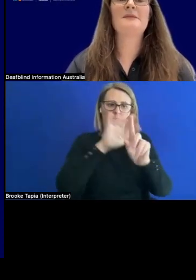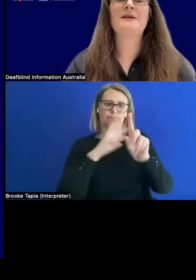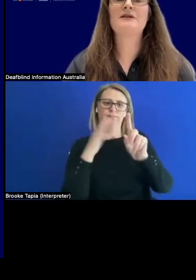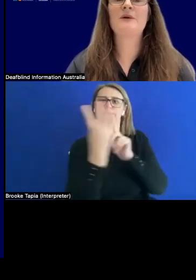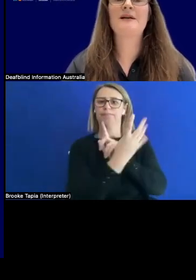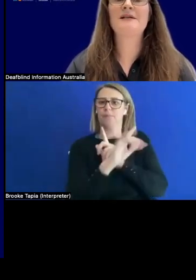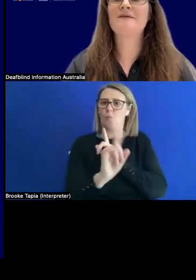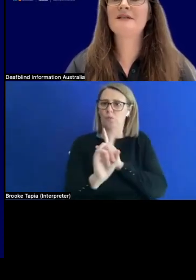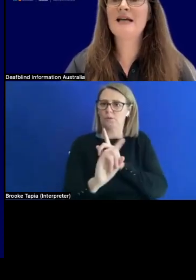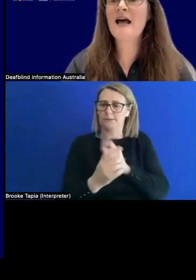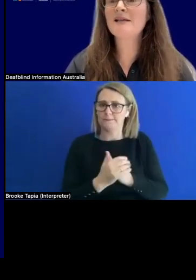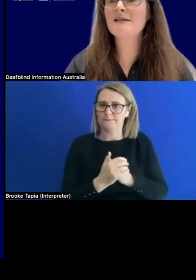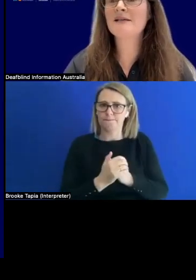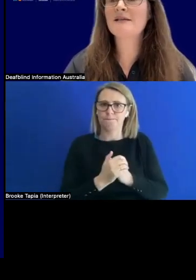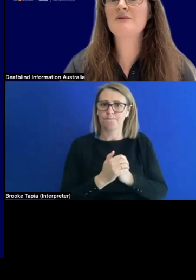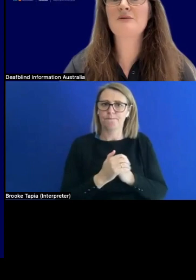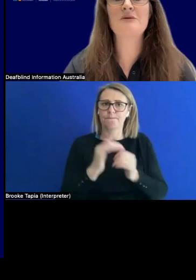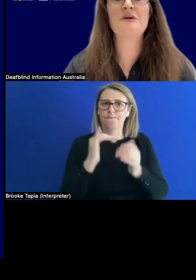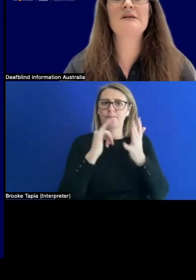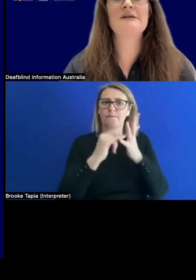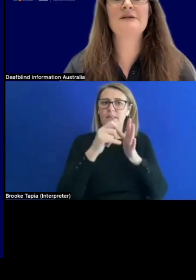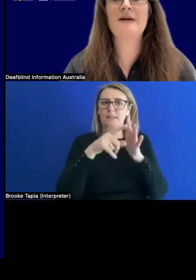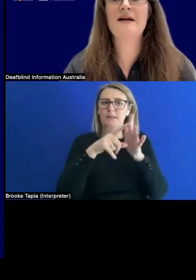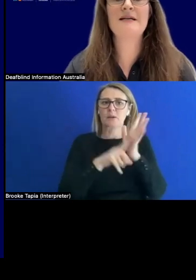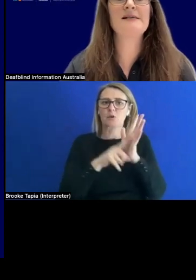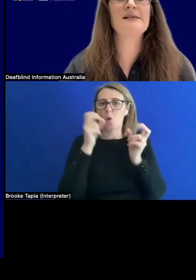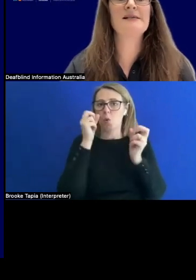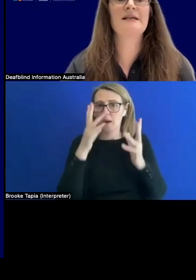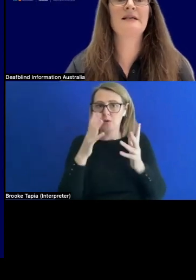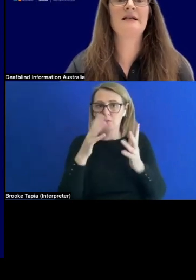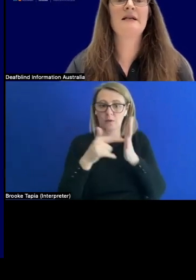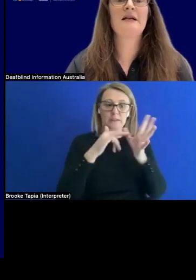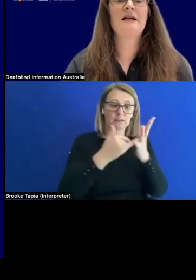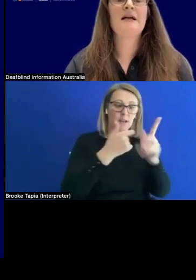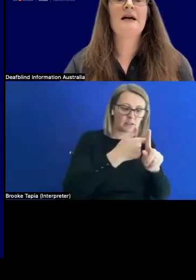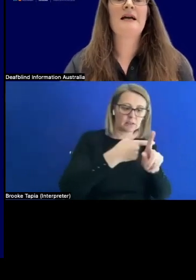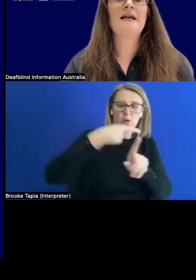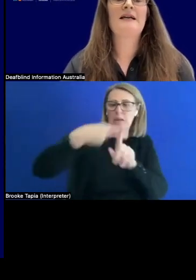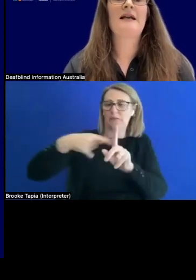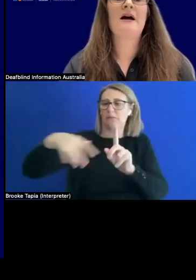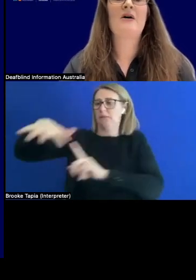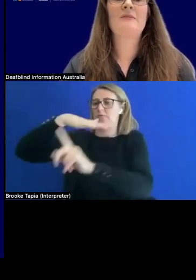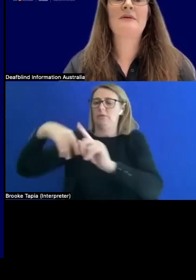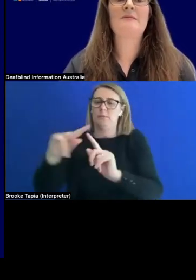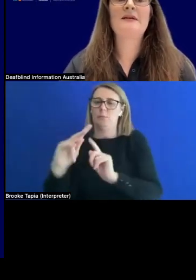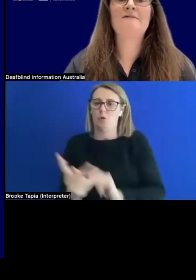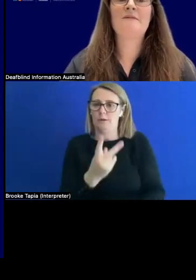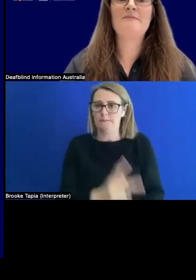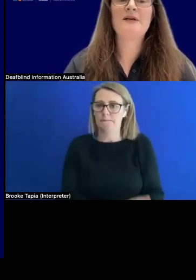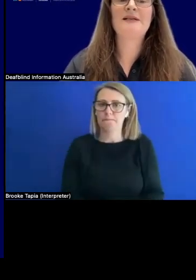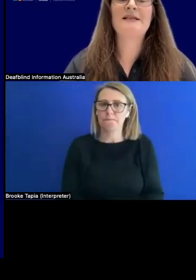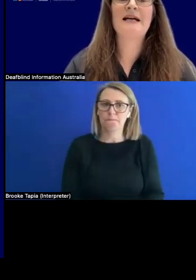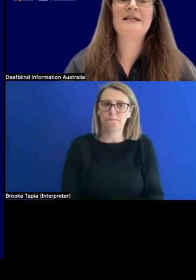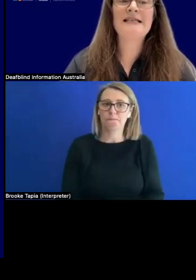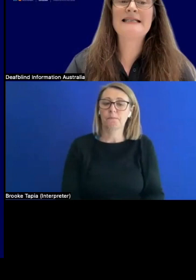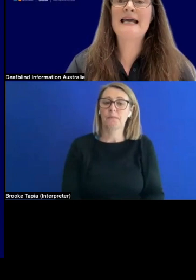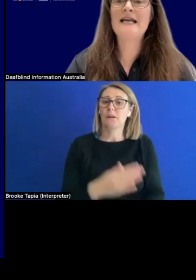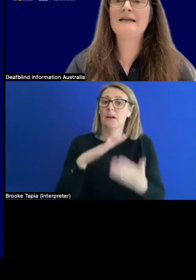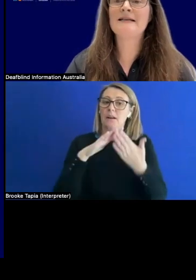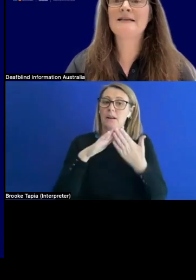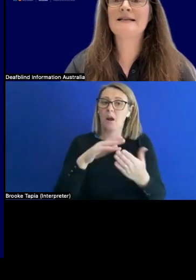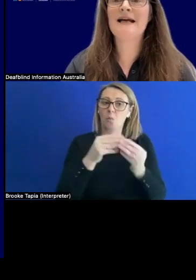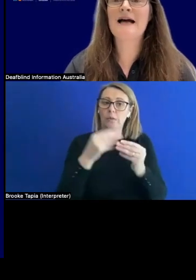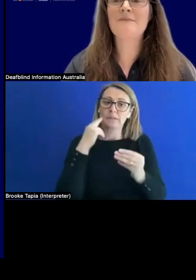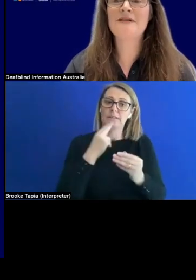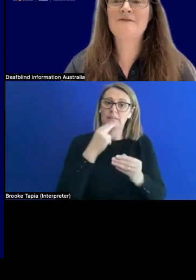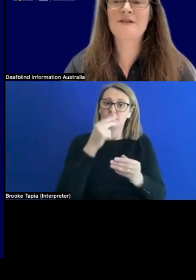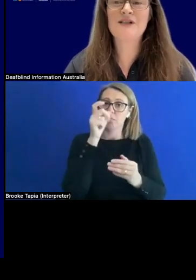spatial awareness for tasks or surroundings. It can help the deafblind person understand different